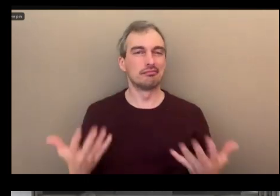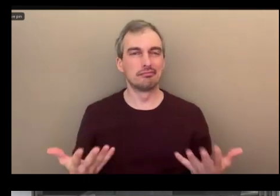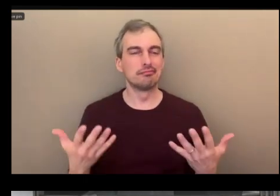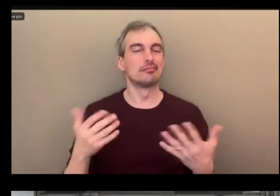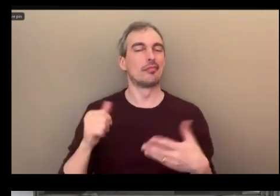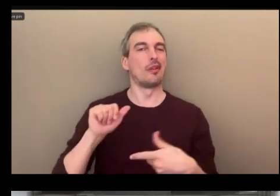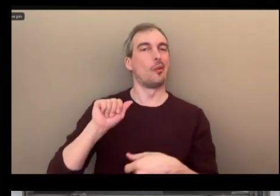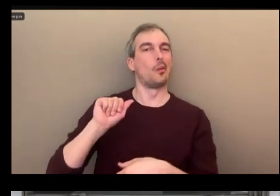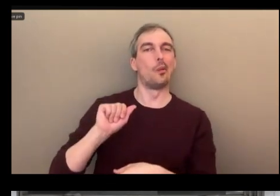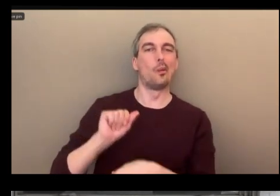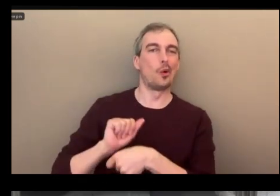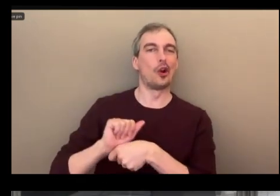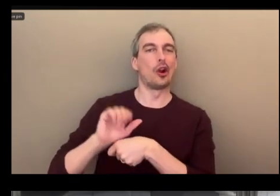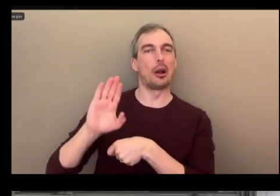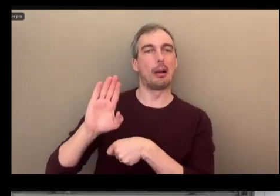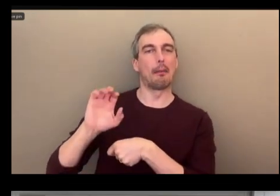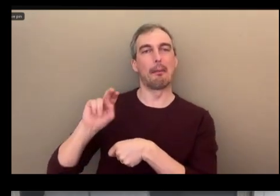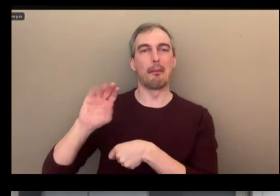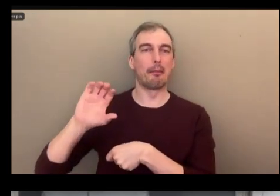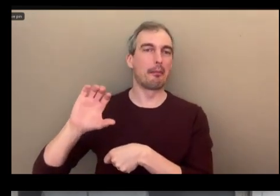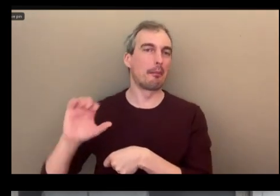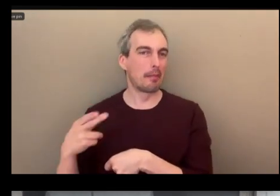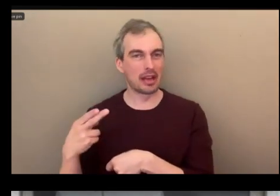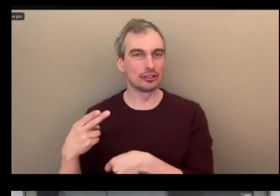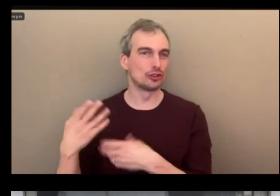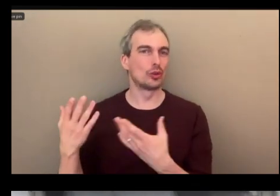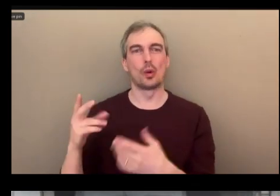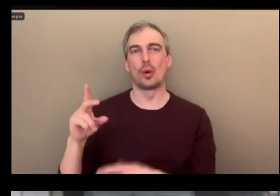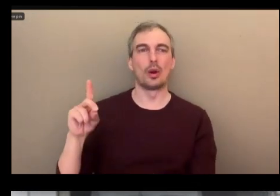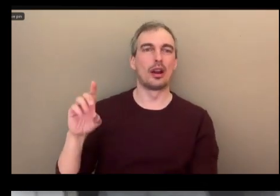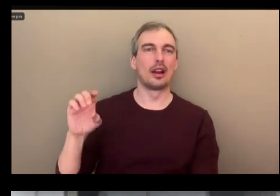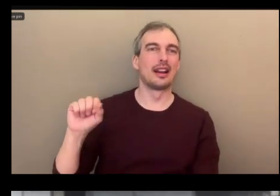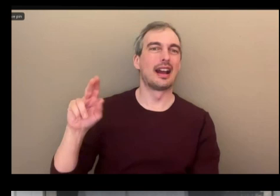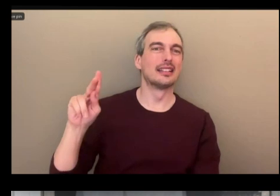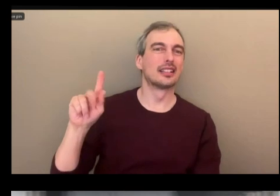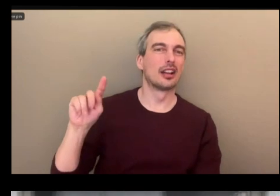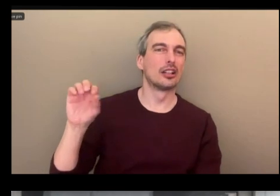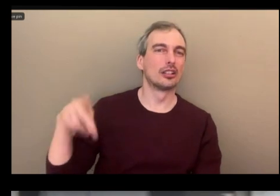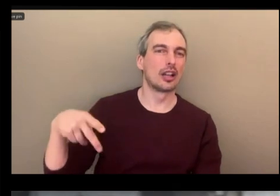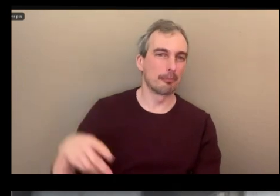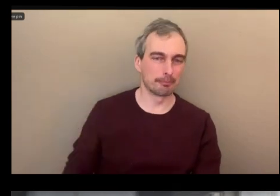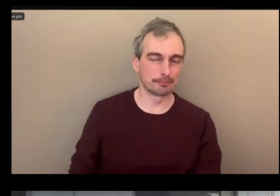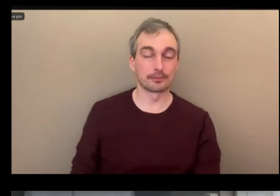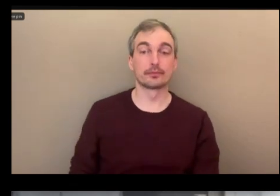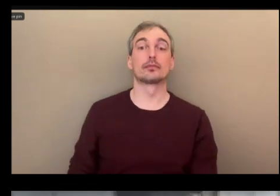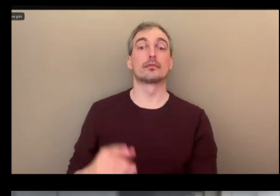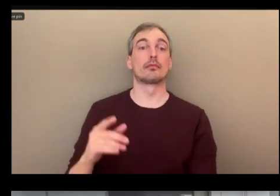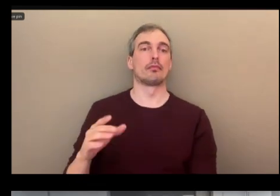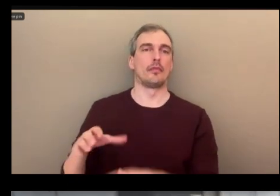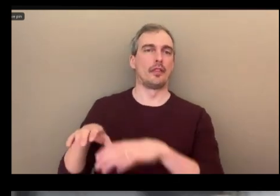One has a regular PC. An HP. It's an HP laptop.